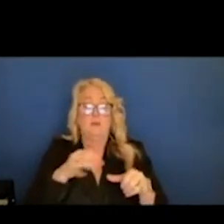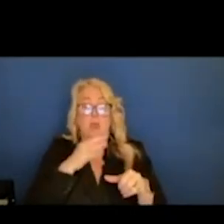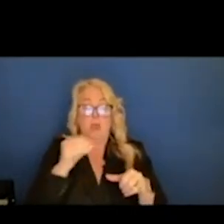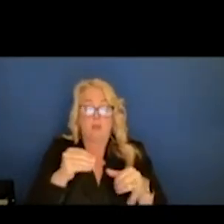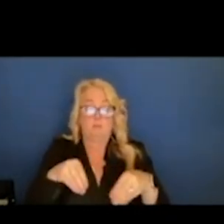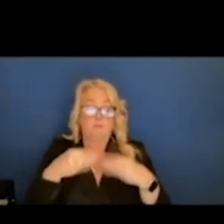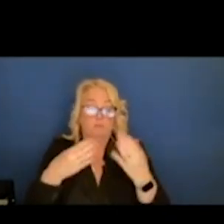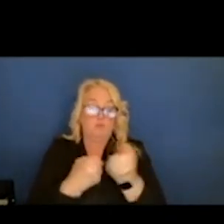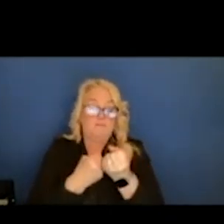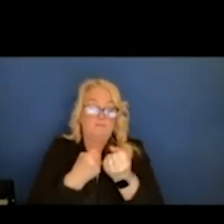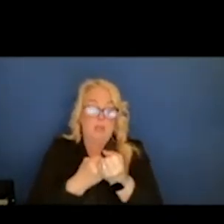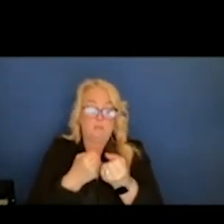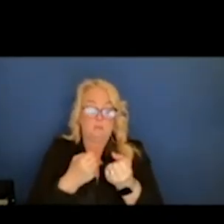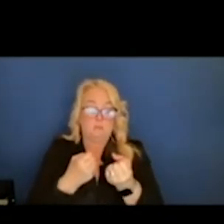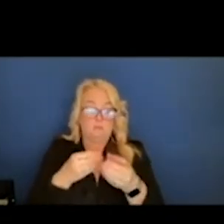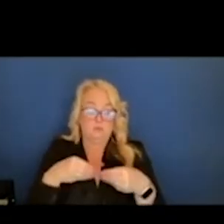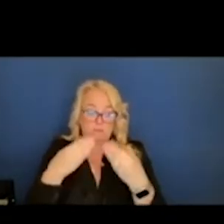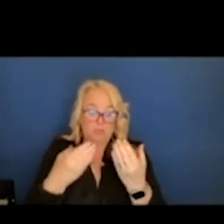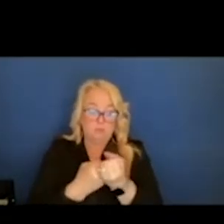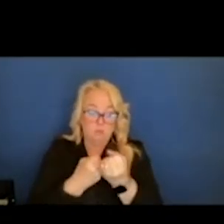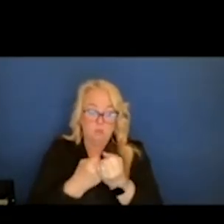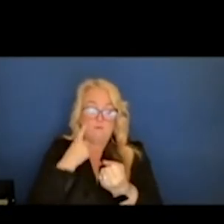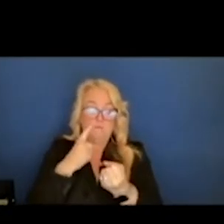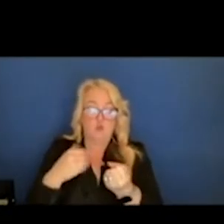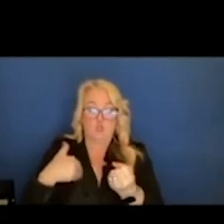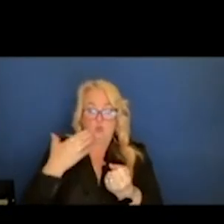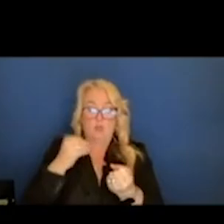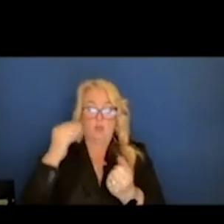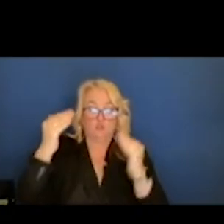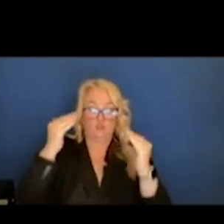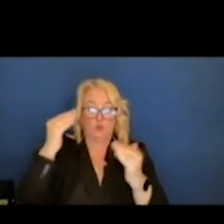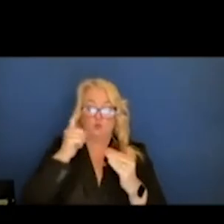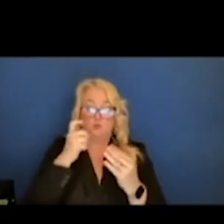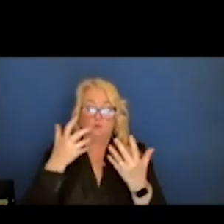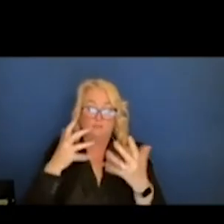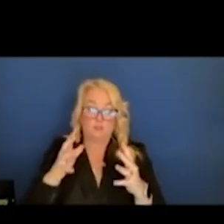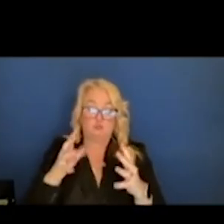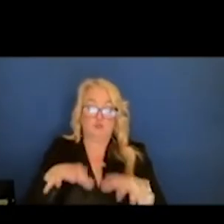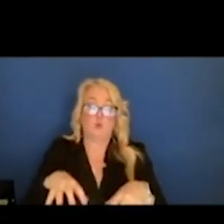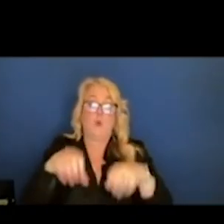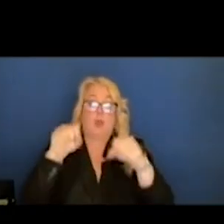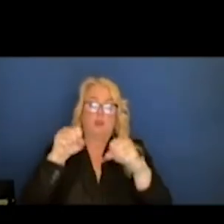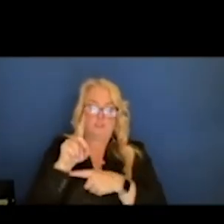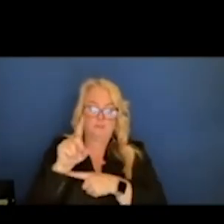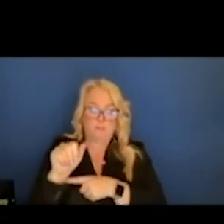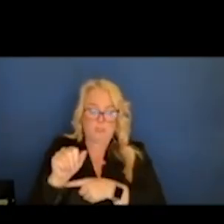early support and reintegration strategies for youth or adults who acquire disabilities.